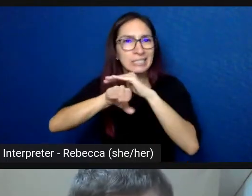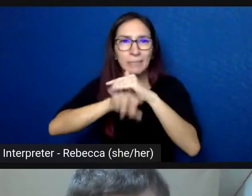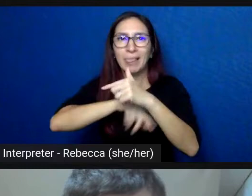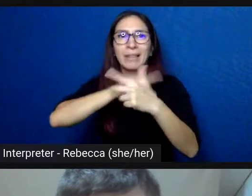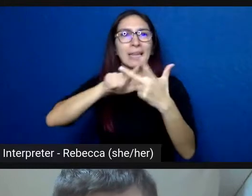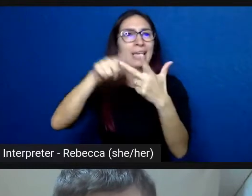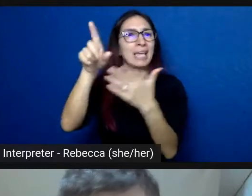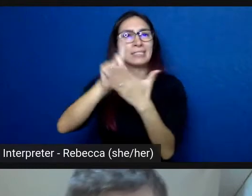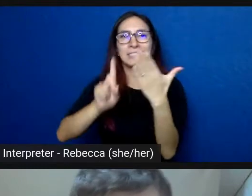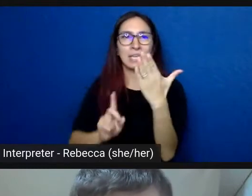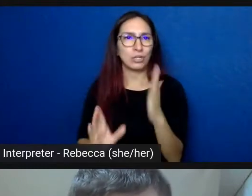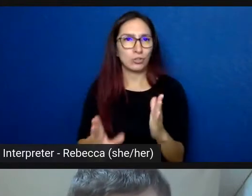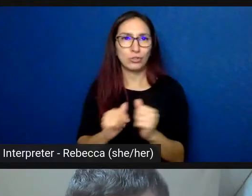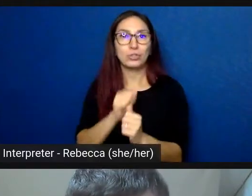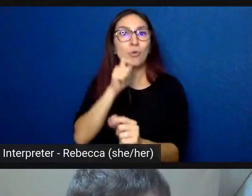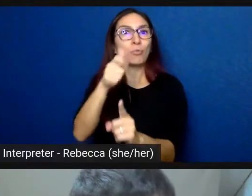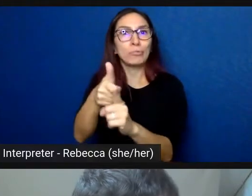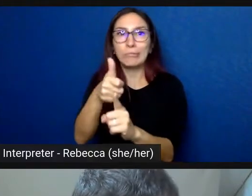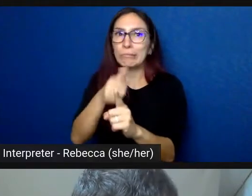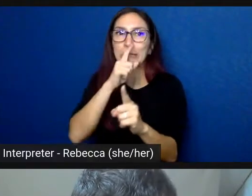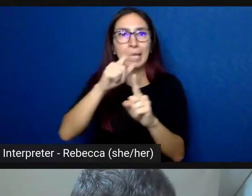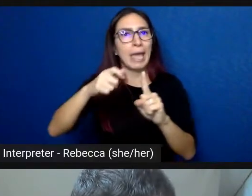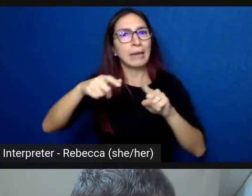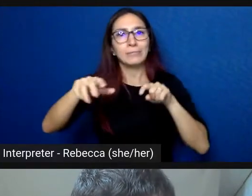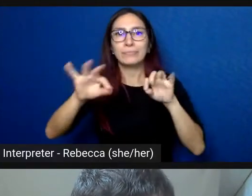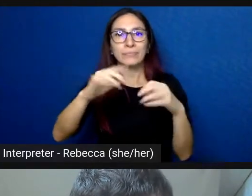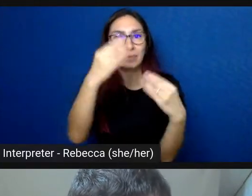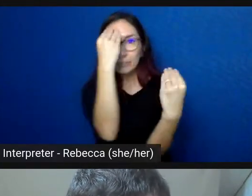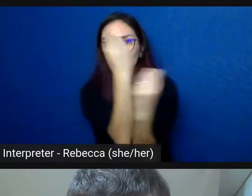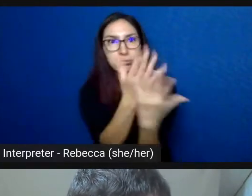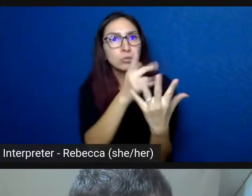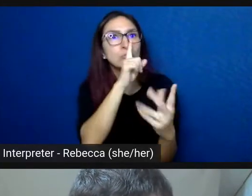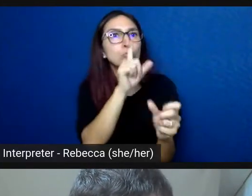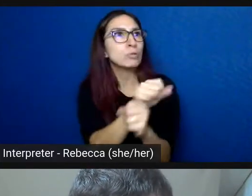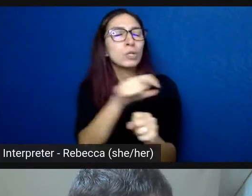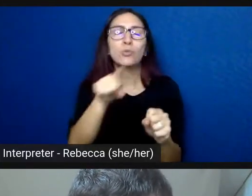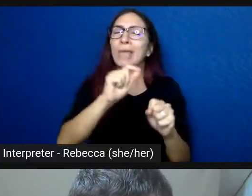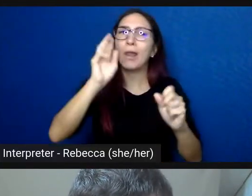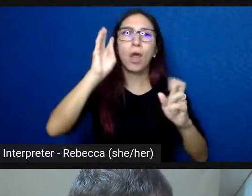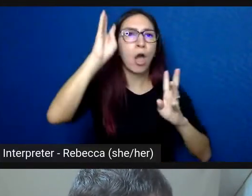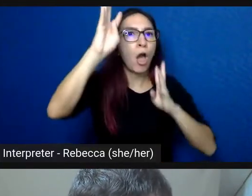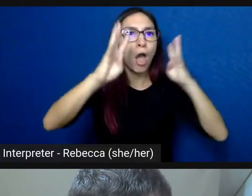She's also one of the people who can tell you that you can really create very colorful, very smashing designs